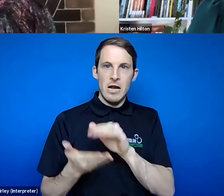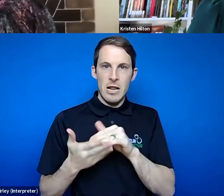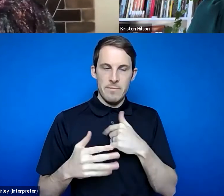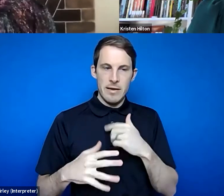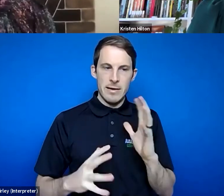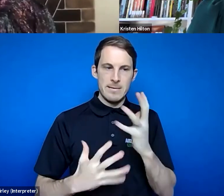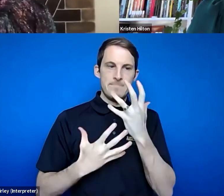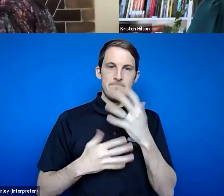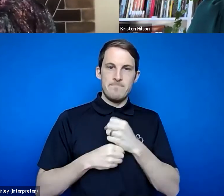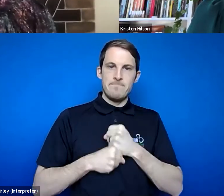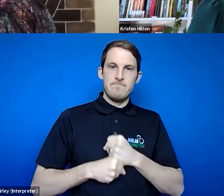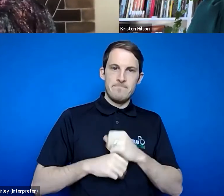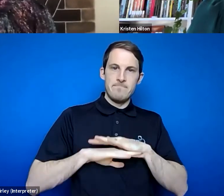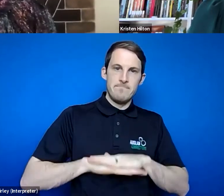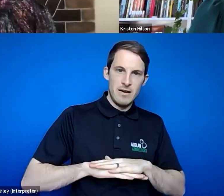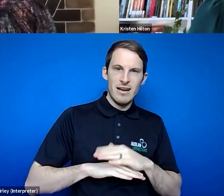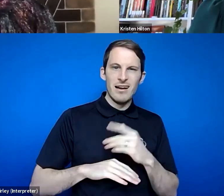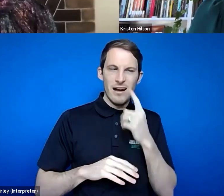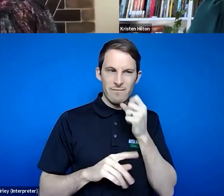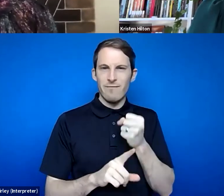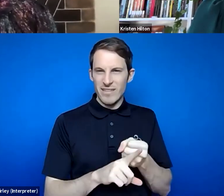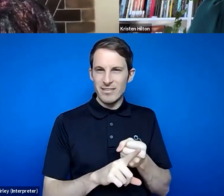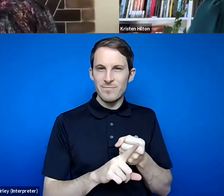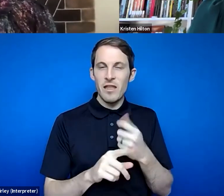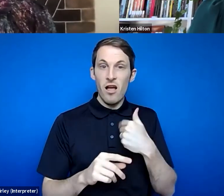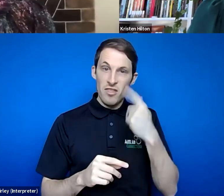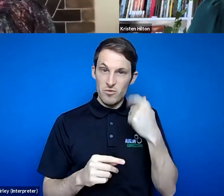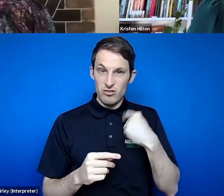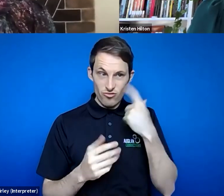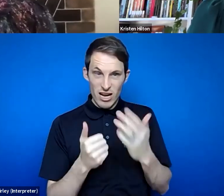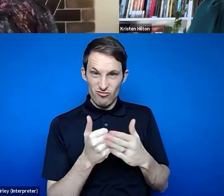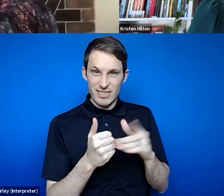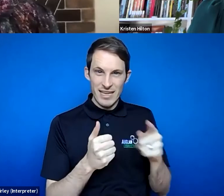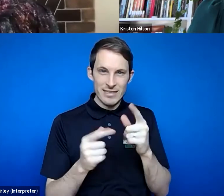that in a variety of ways. We think one way that's been particularly effective has been